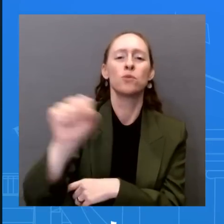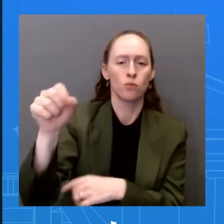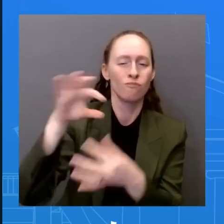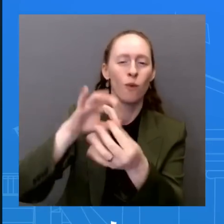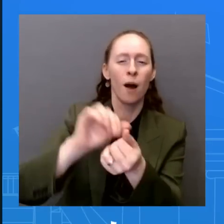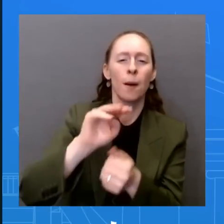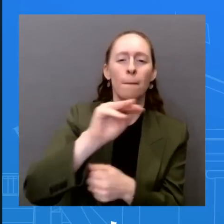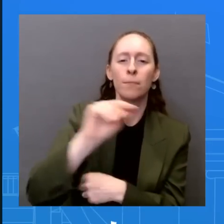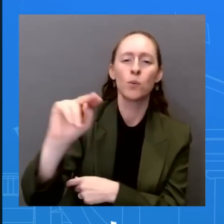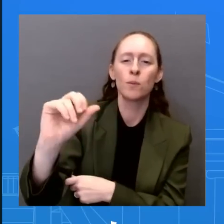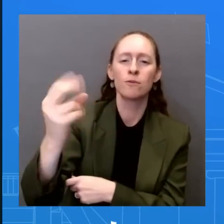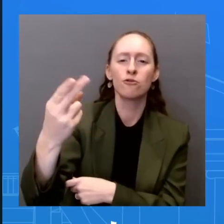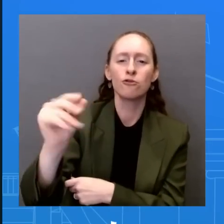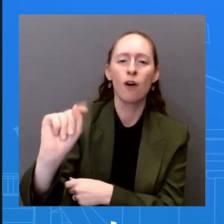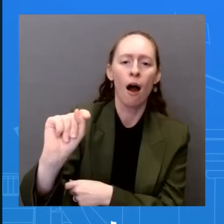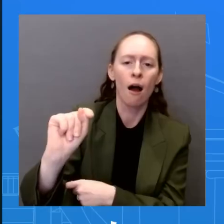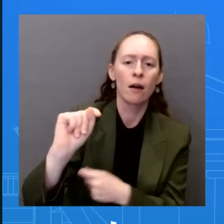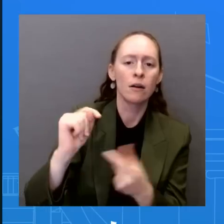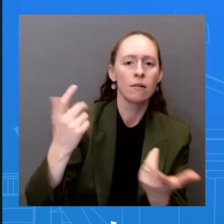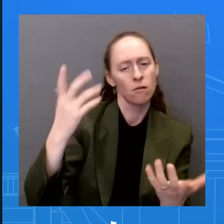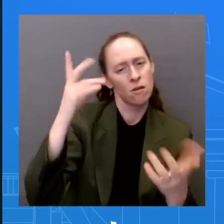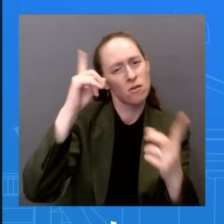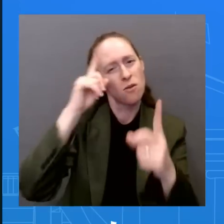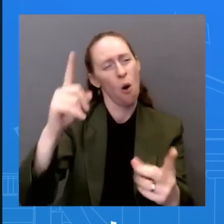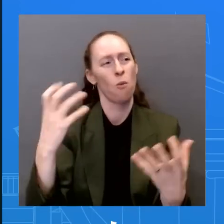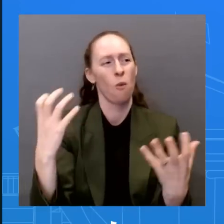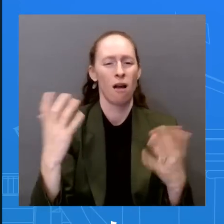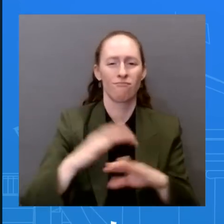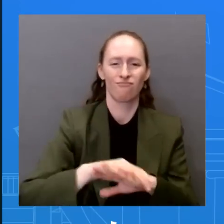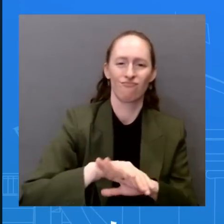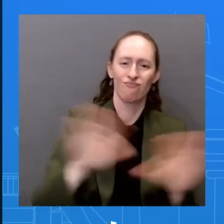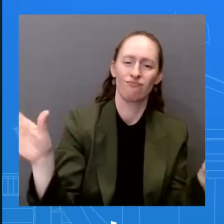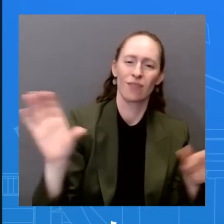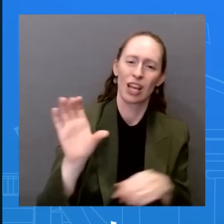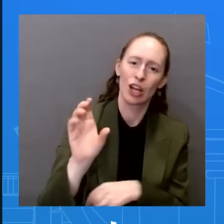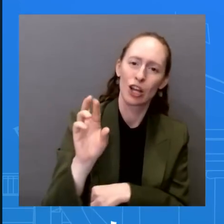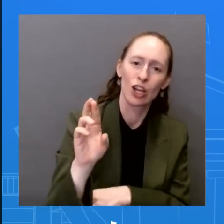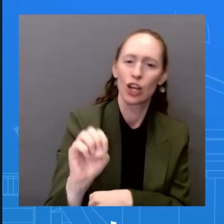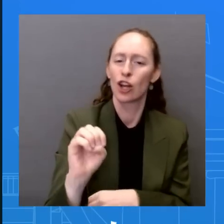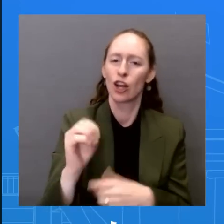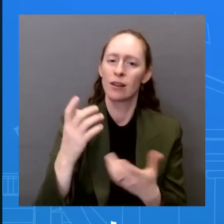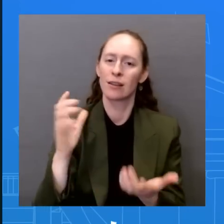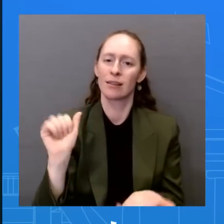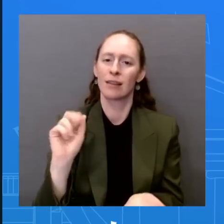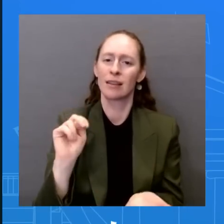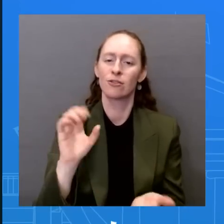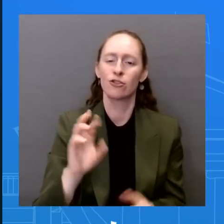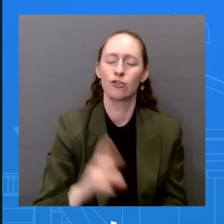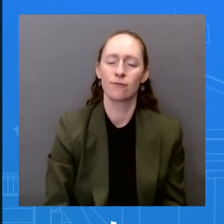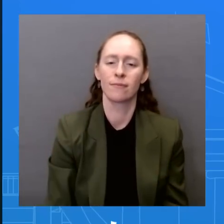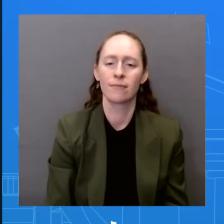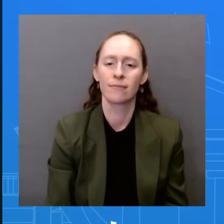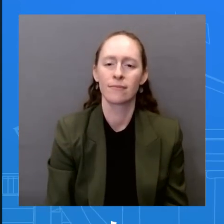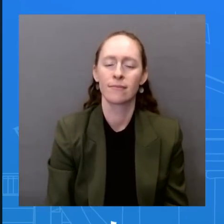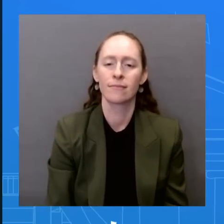As President and Vice President, Joe Biden has led this Cancer Moonshot effort with the goal -- and in Feb- -- with the goal --